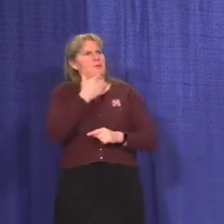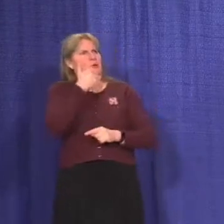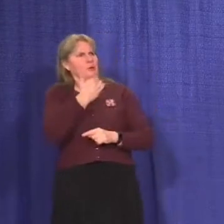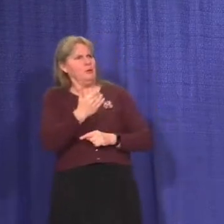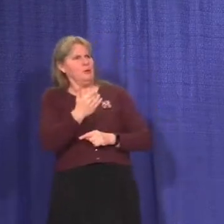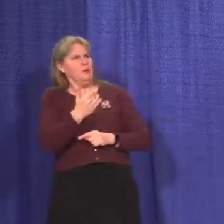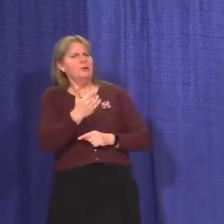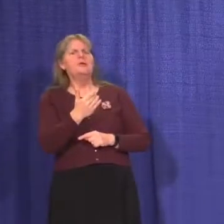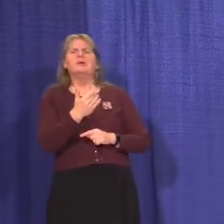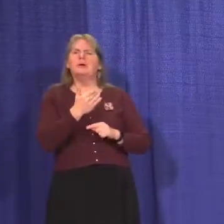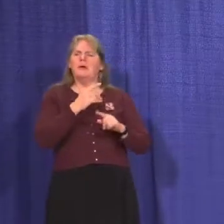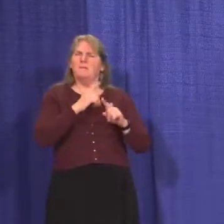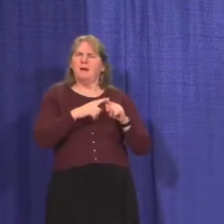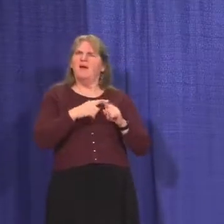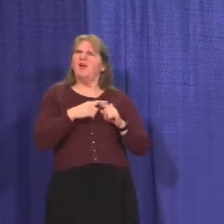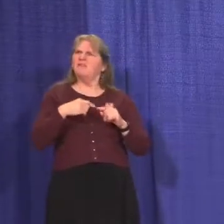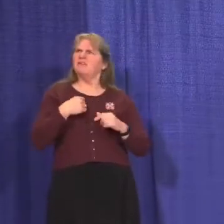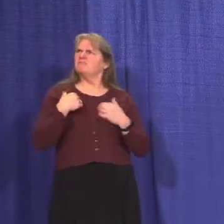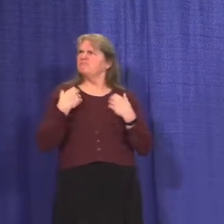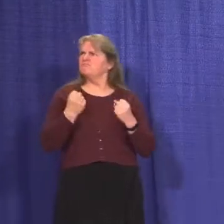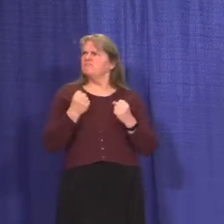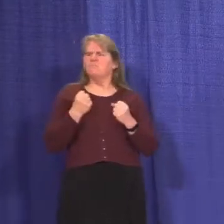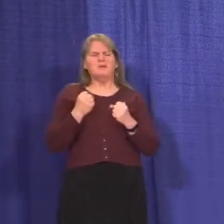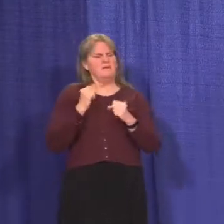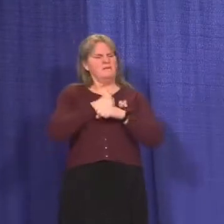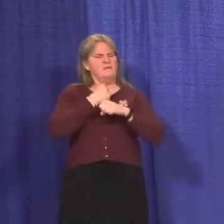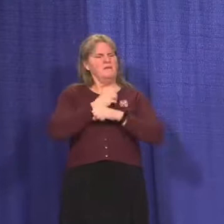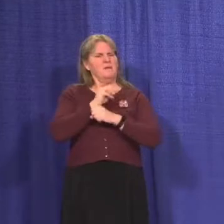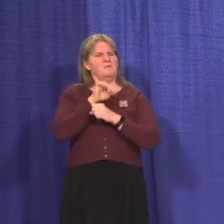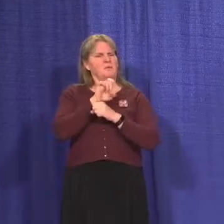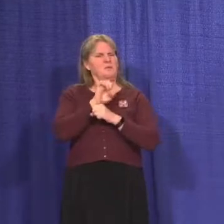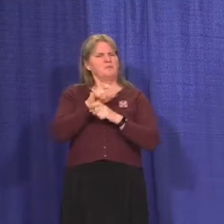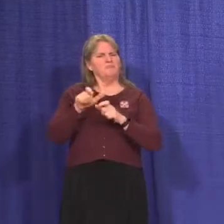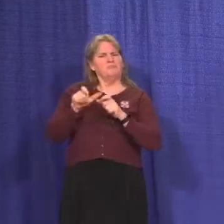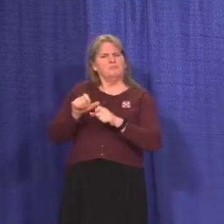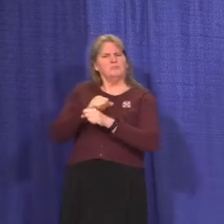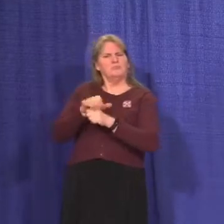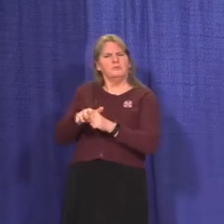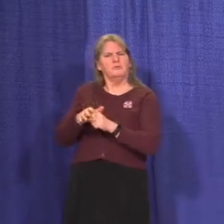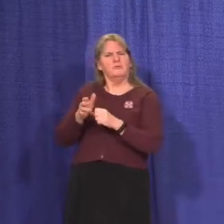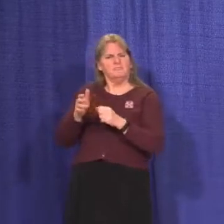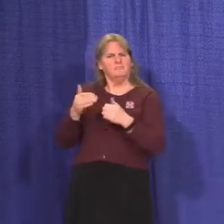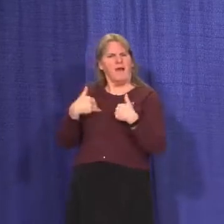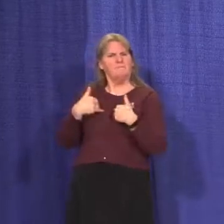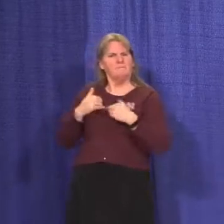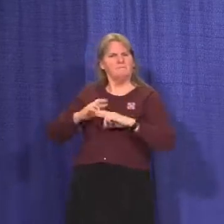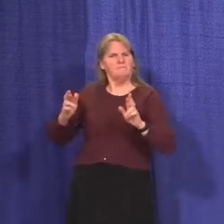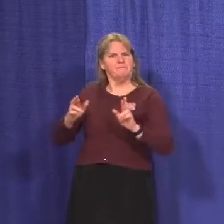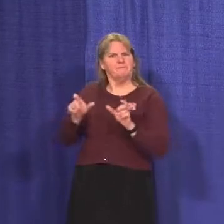body's immune response. What should you expect second